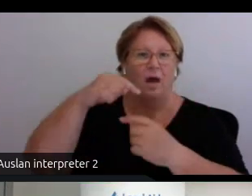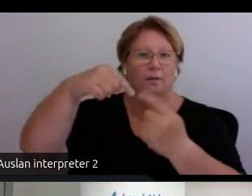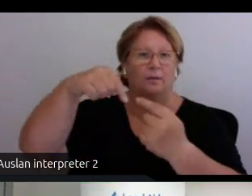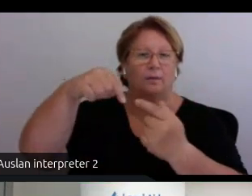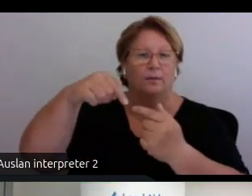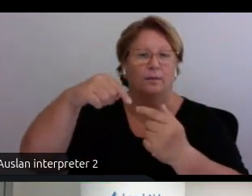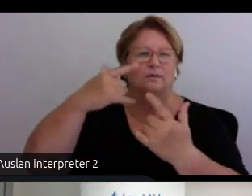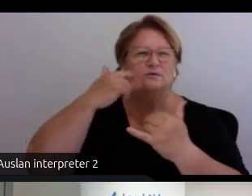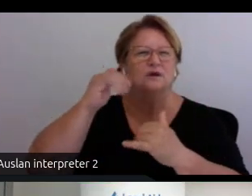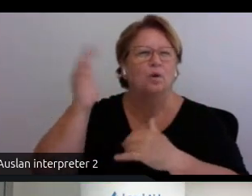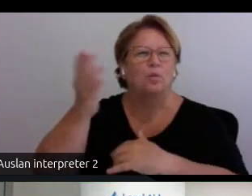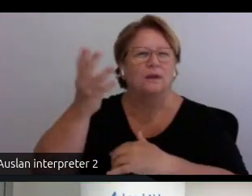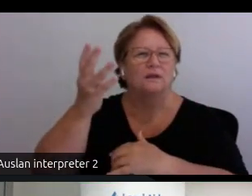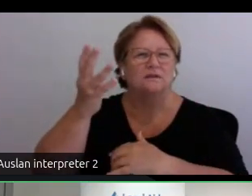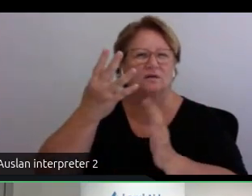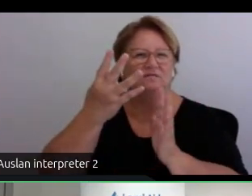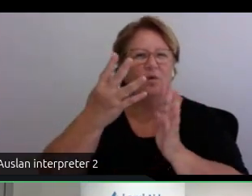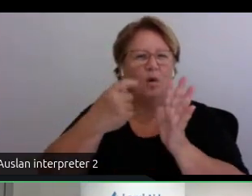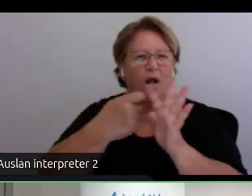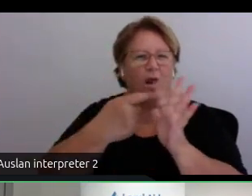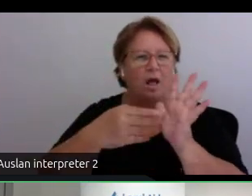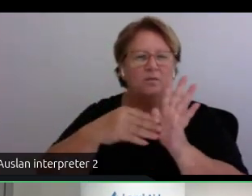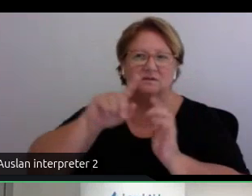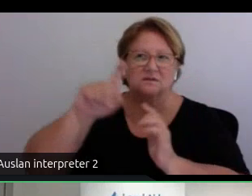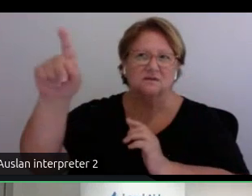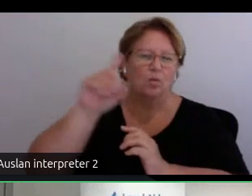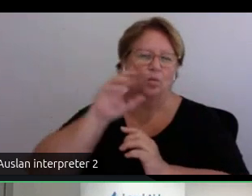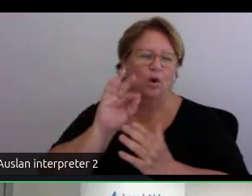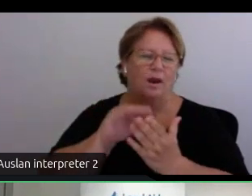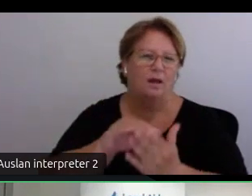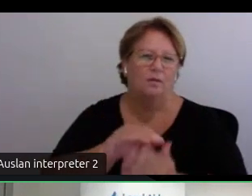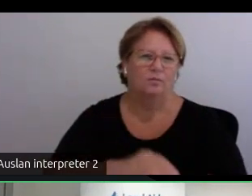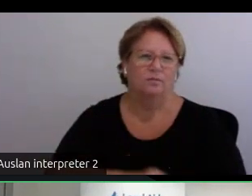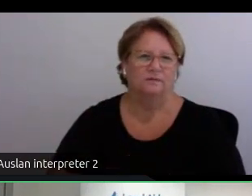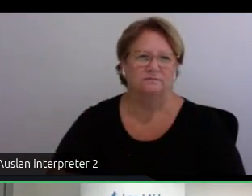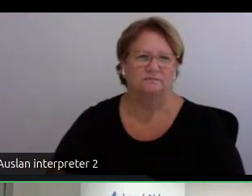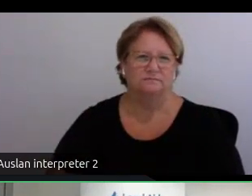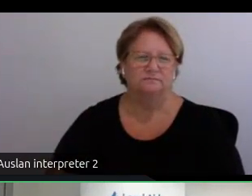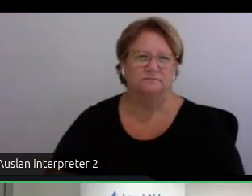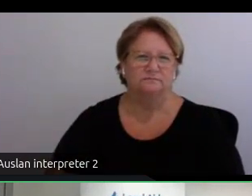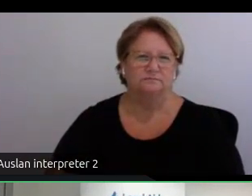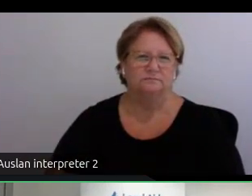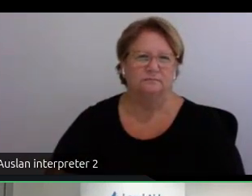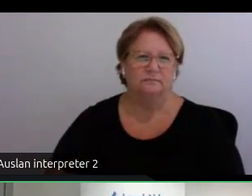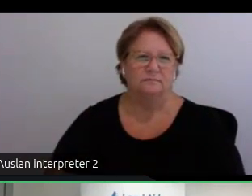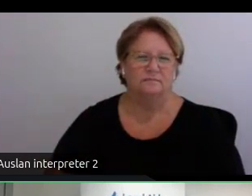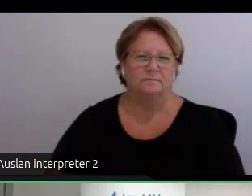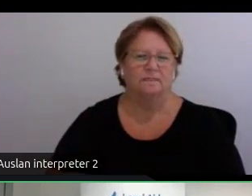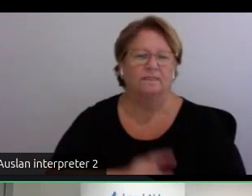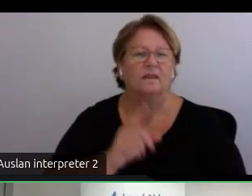is isn't going to reflect that. So while that's useful information, your direct experience of what